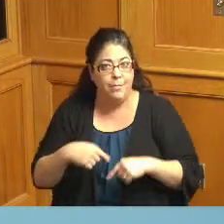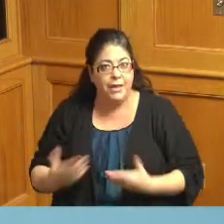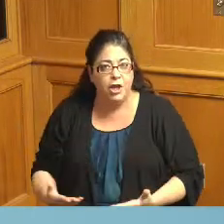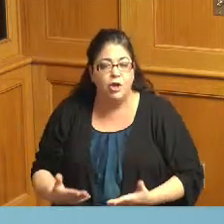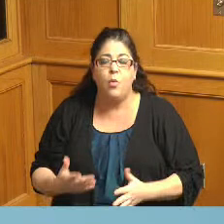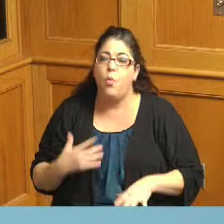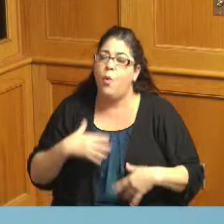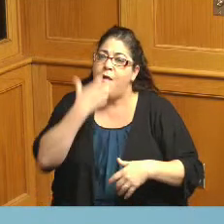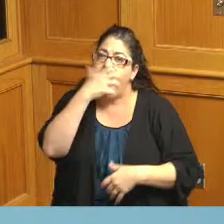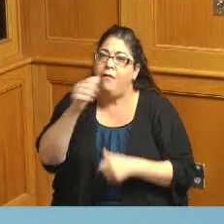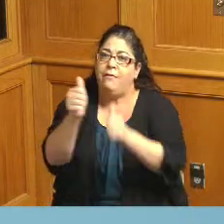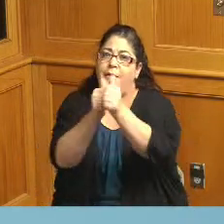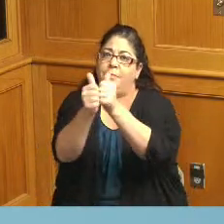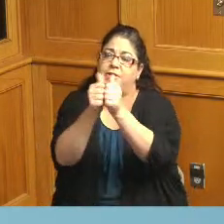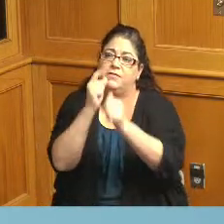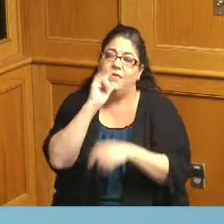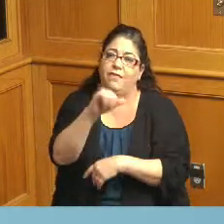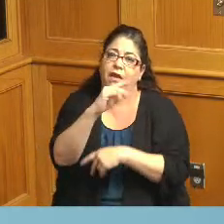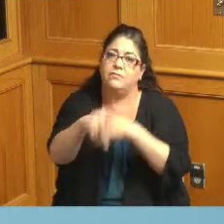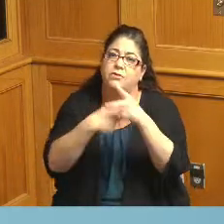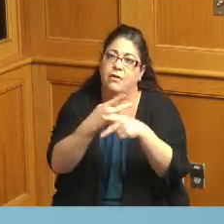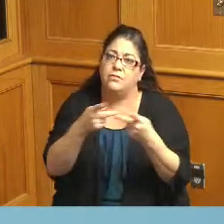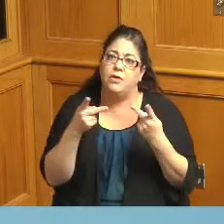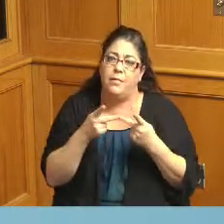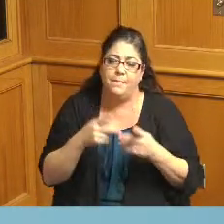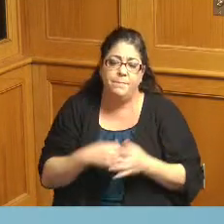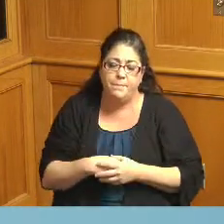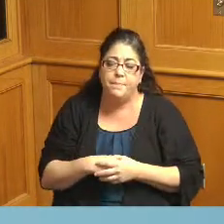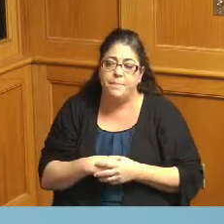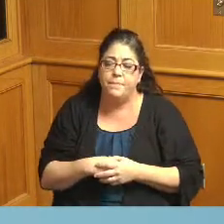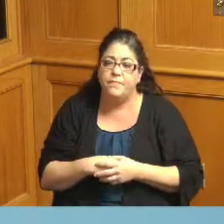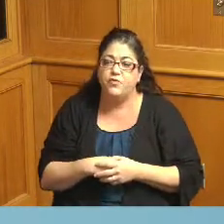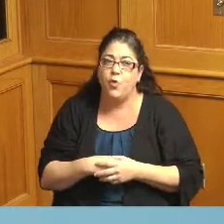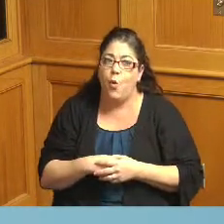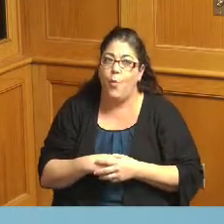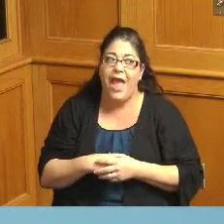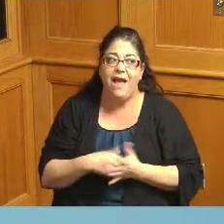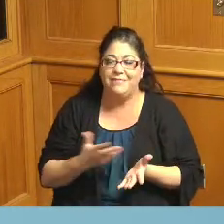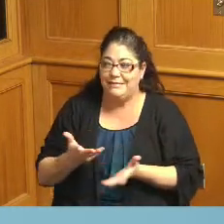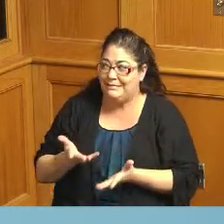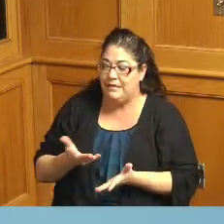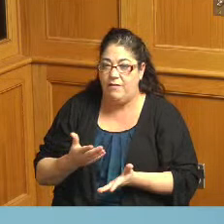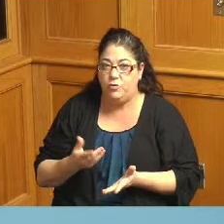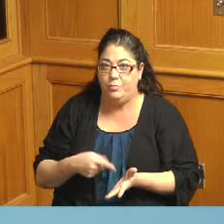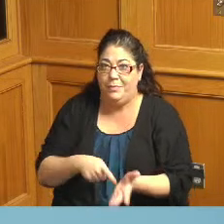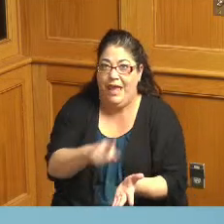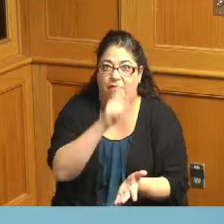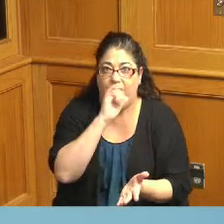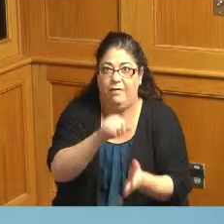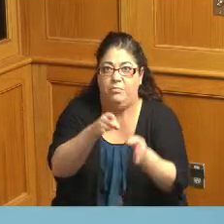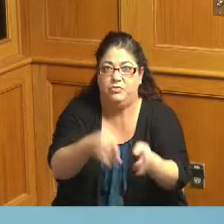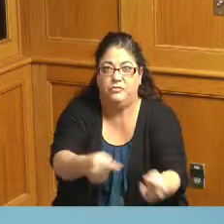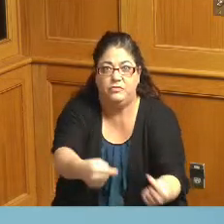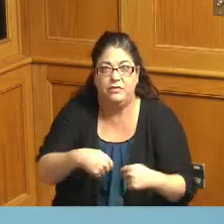competitive and so we have some ongoing sort of budgetary pressure in in what we are able to offer